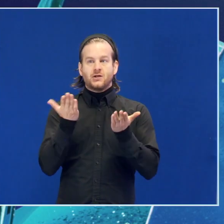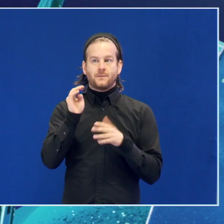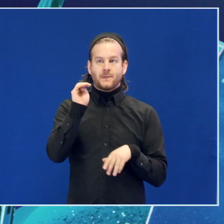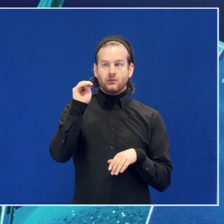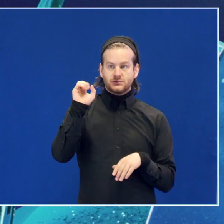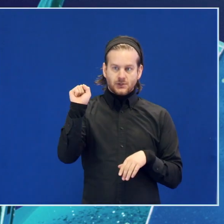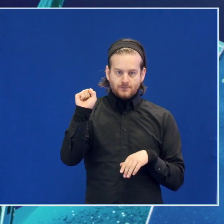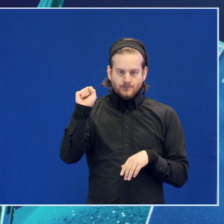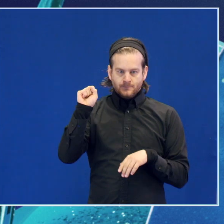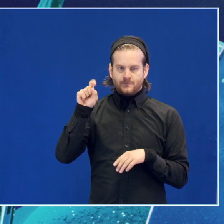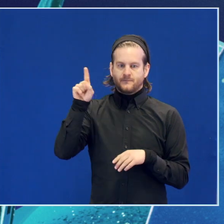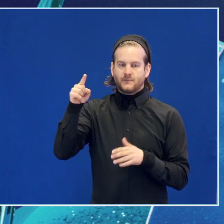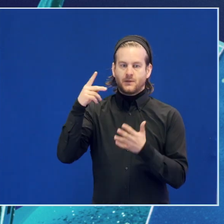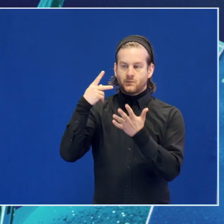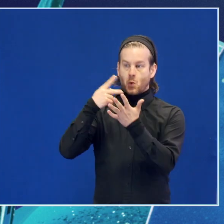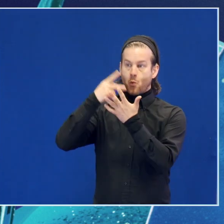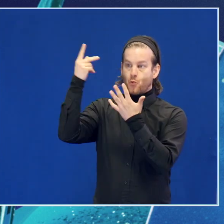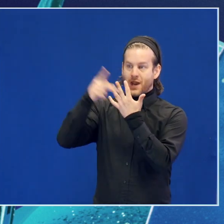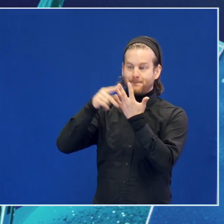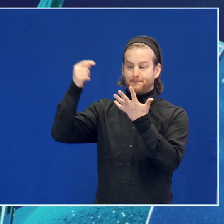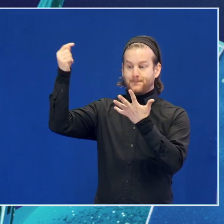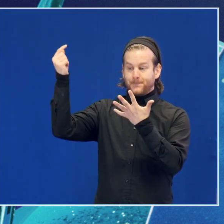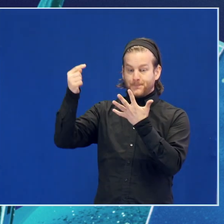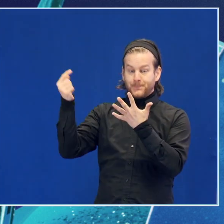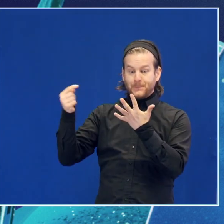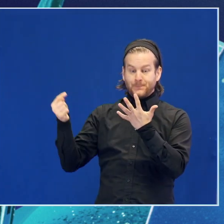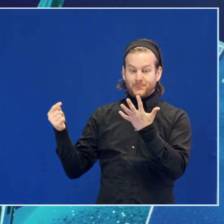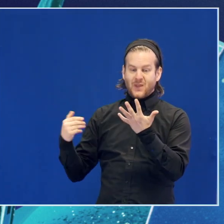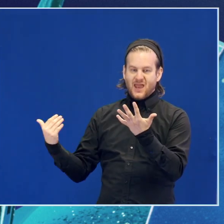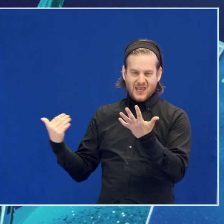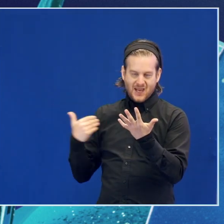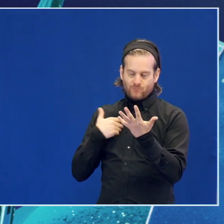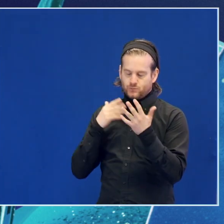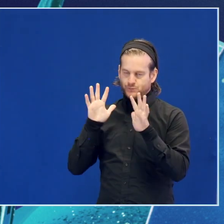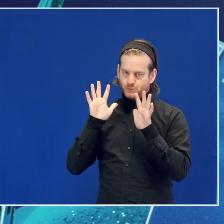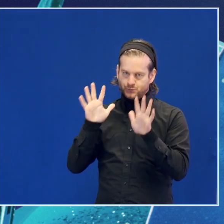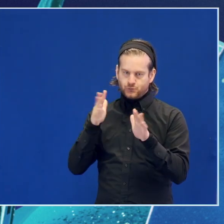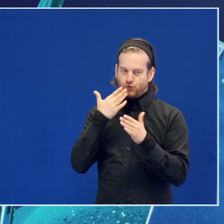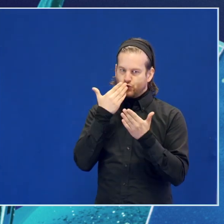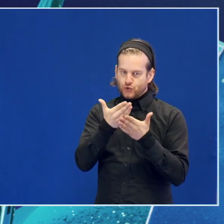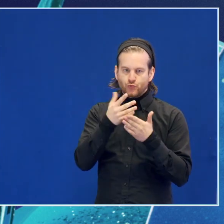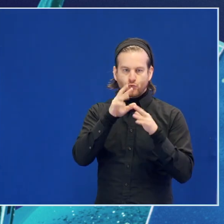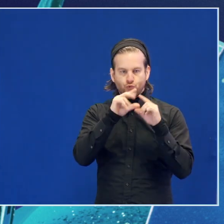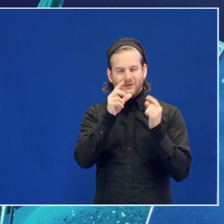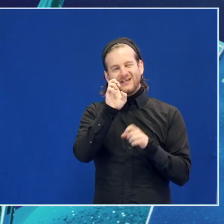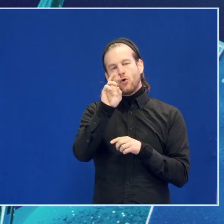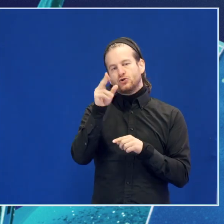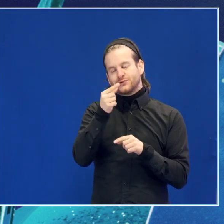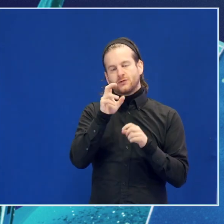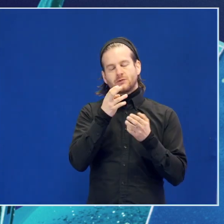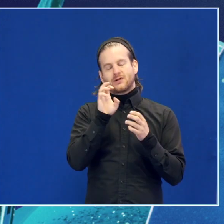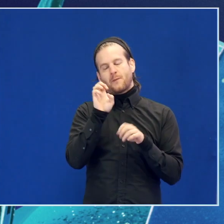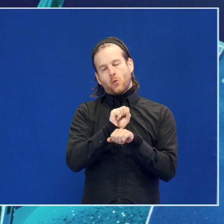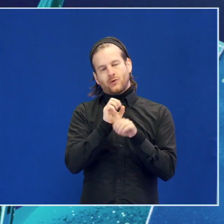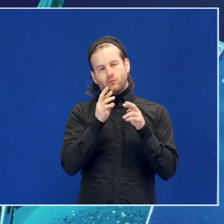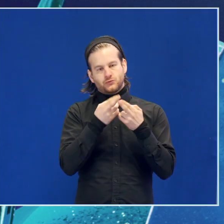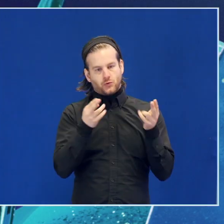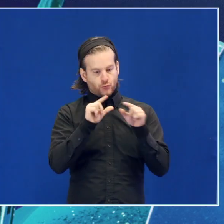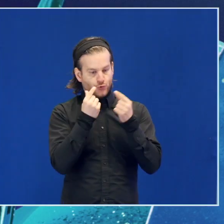The Employee Resource Group, which many organizations have, our Disability Employee Resource Group, or now Inclusion Network,